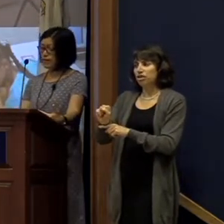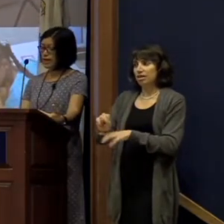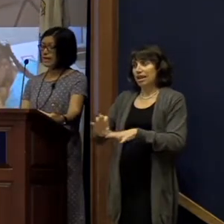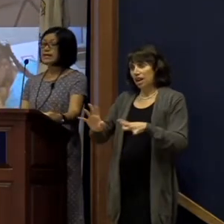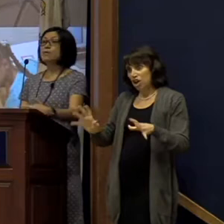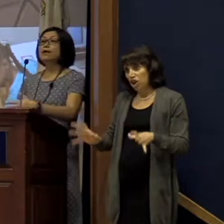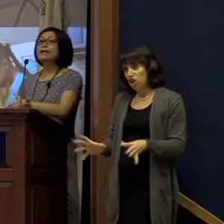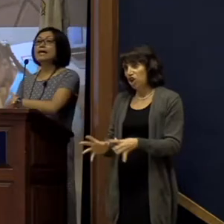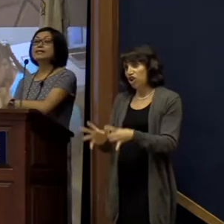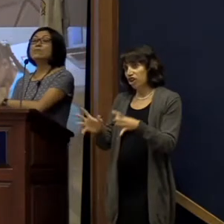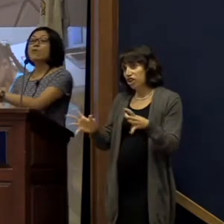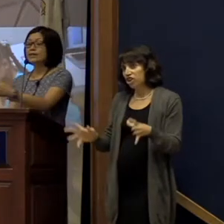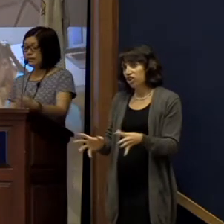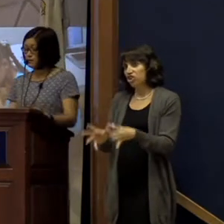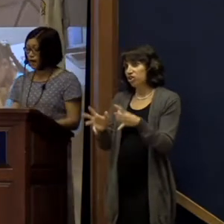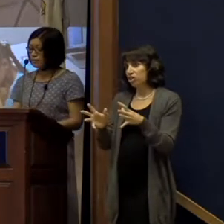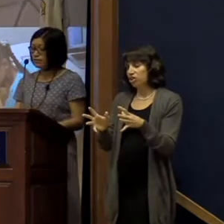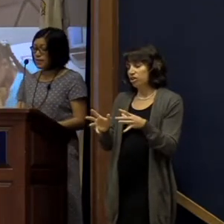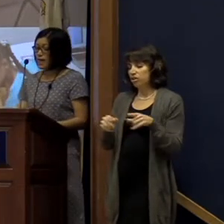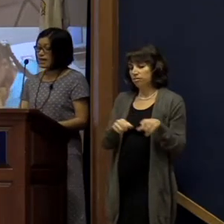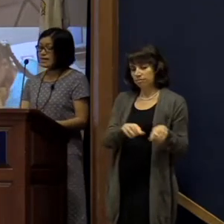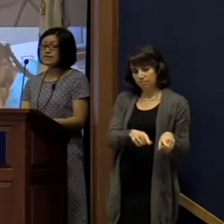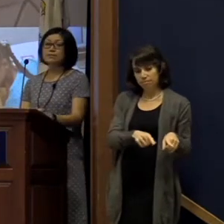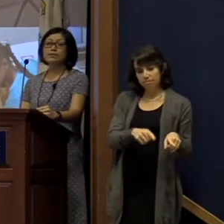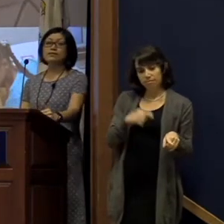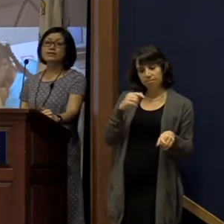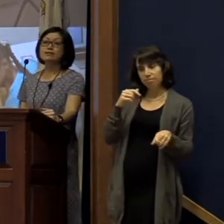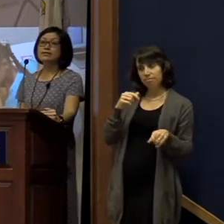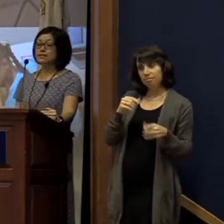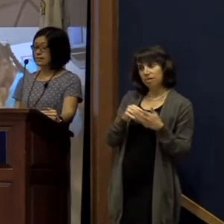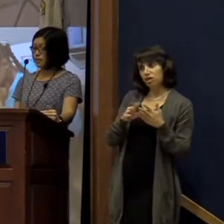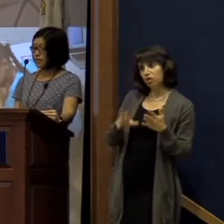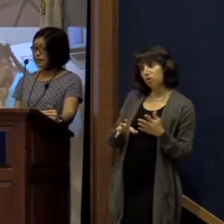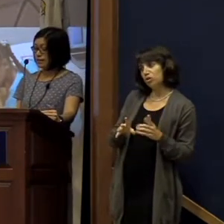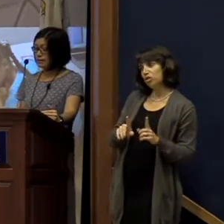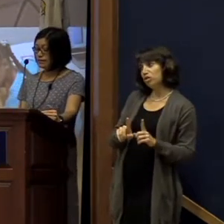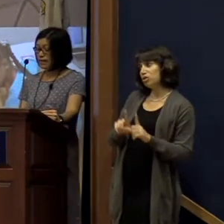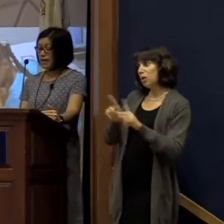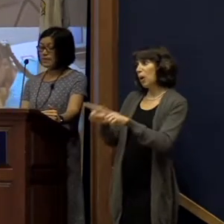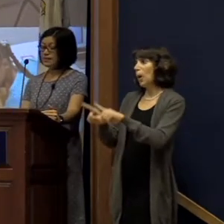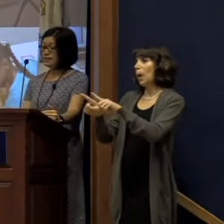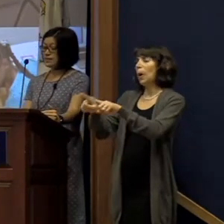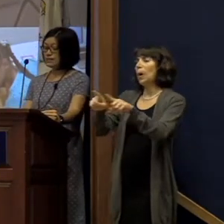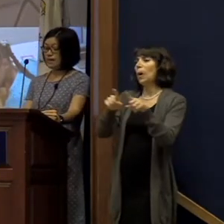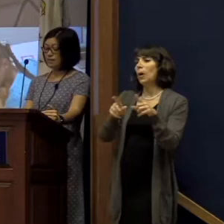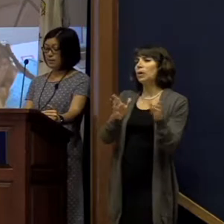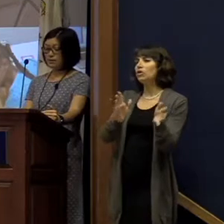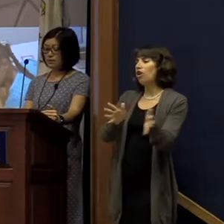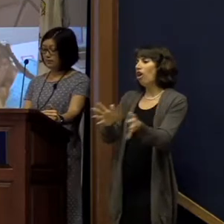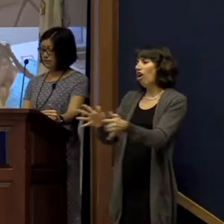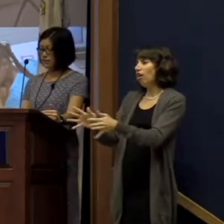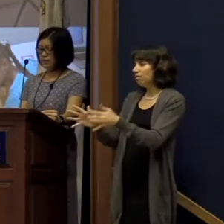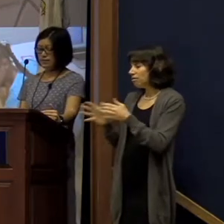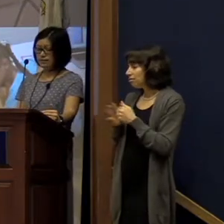They want they let them wander around and these mobilities could easily be shut down. But in this case happily it was facilitated